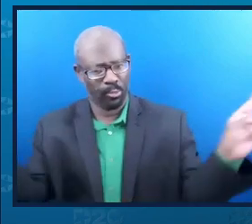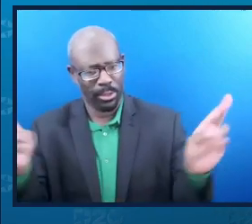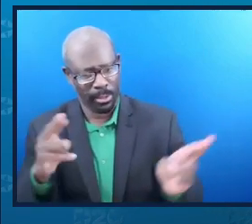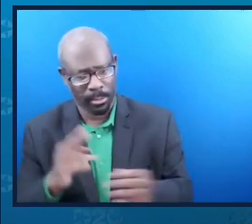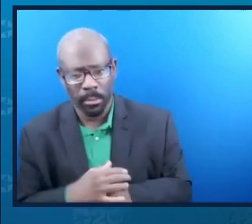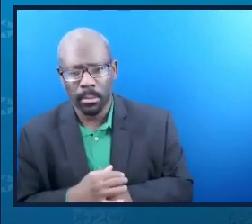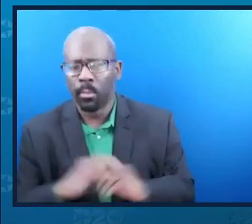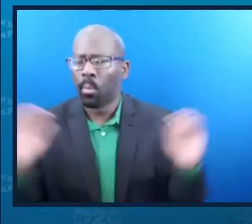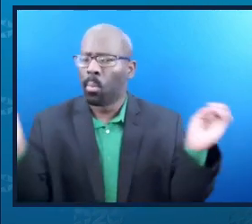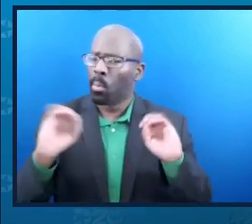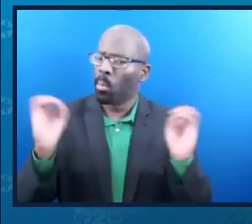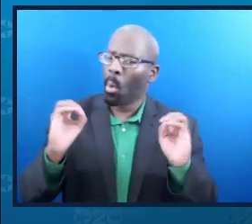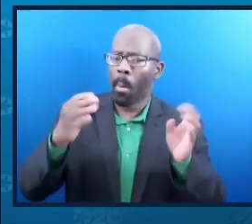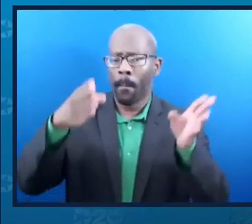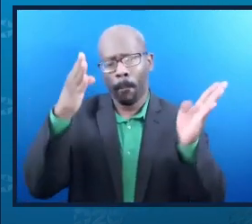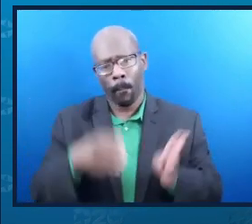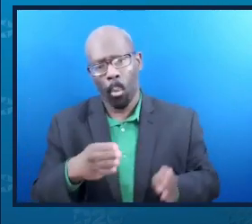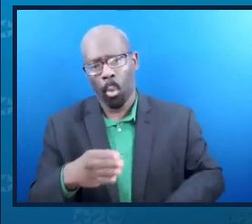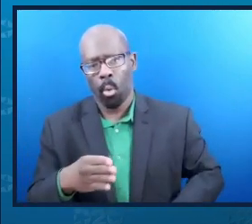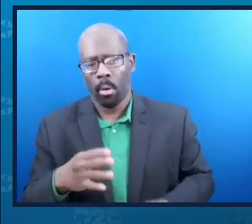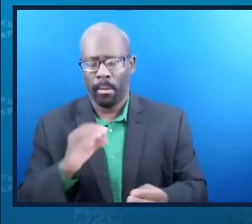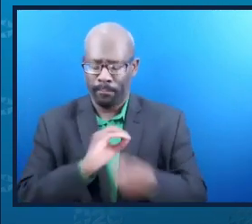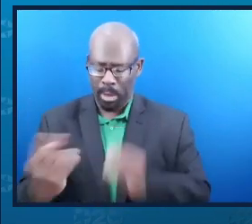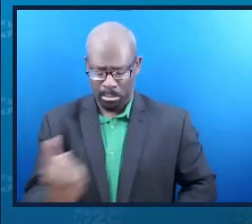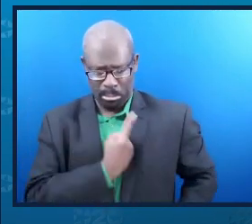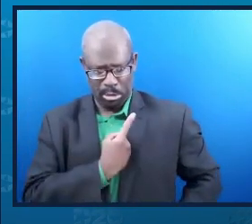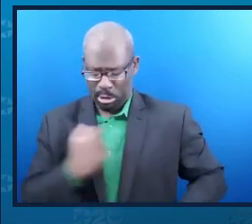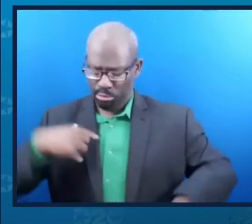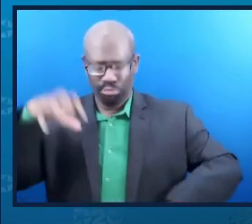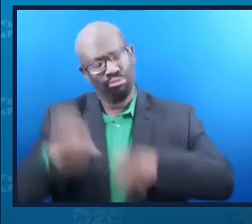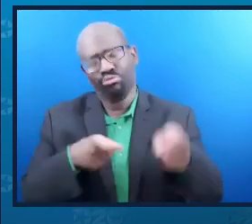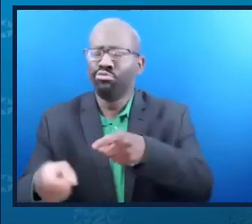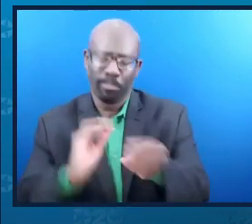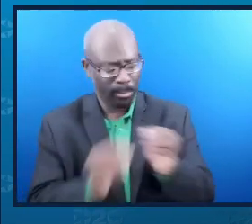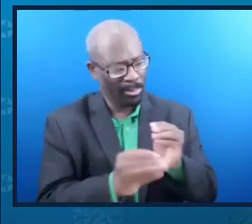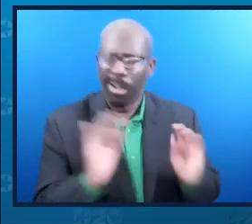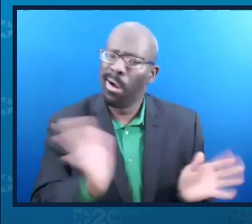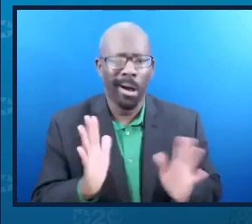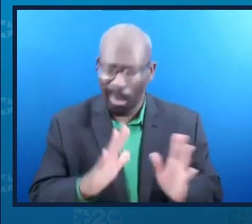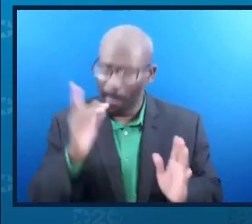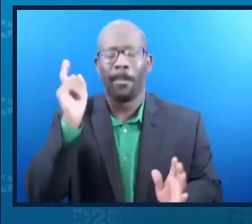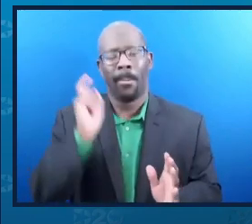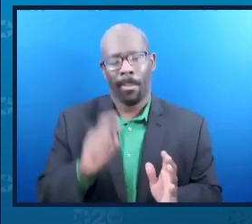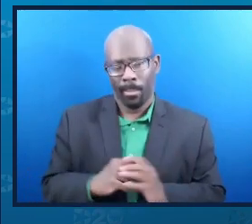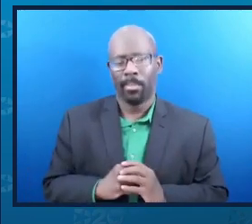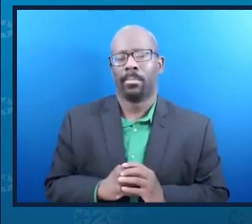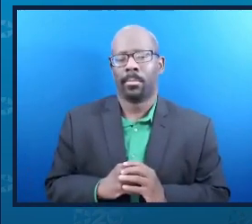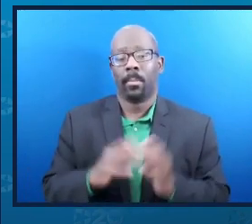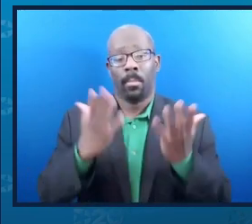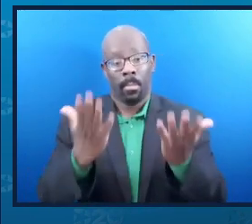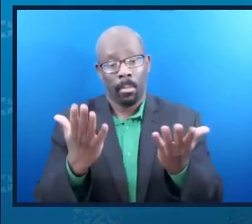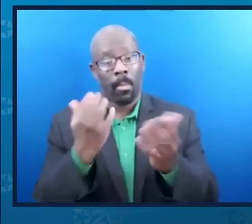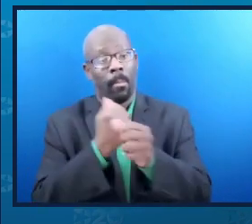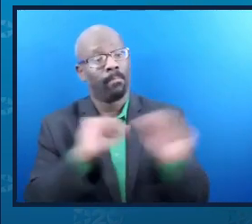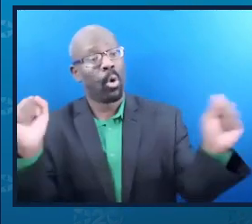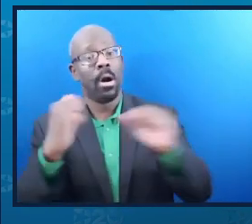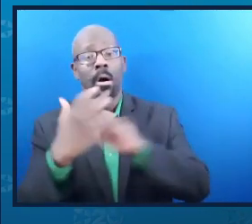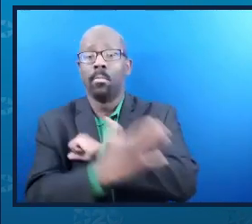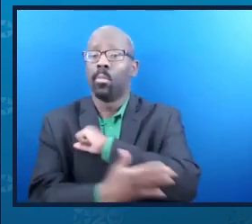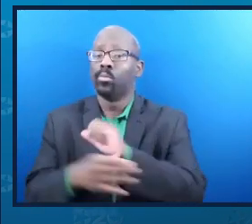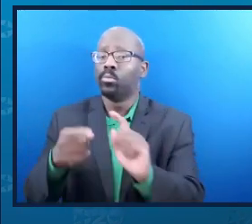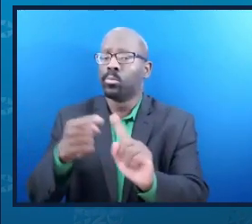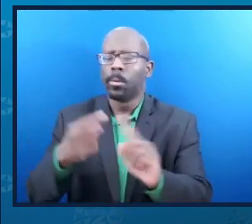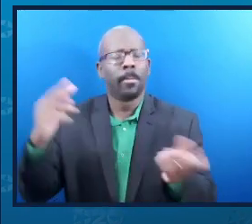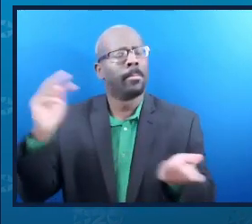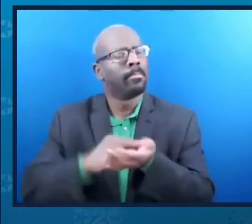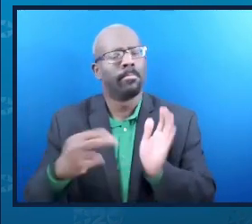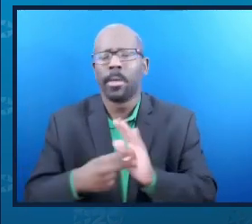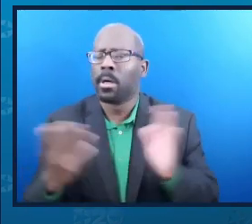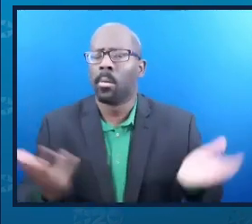COUNTRY ALONE.